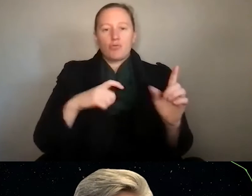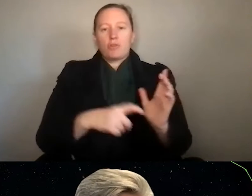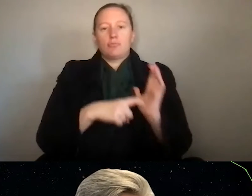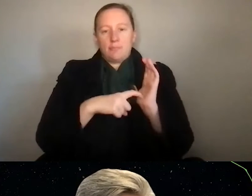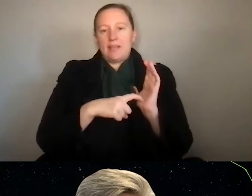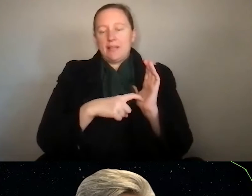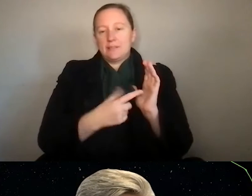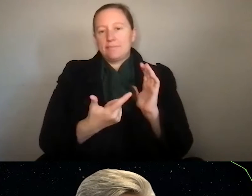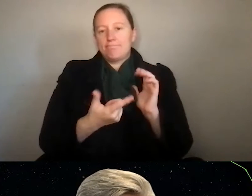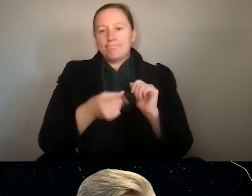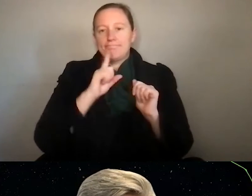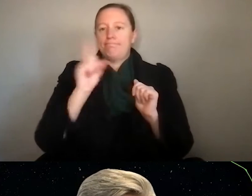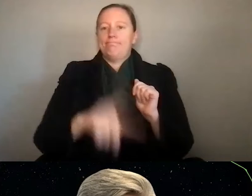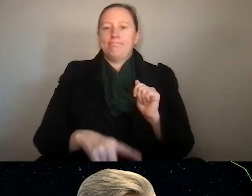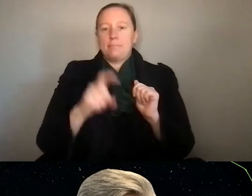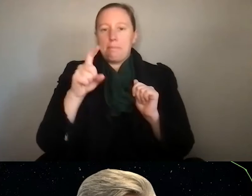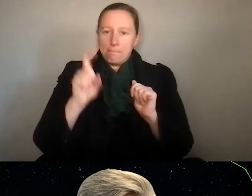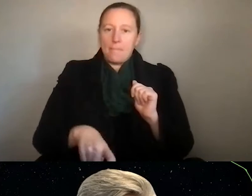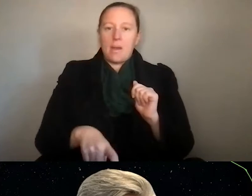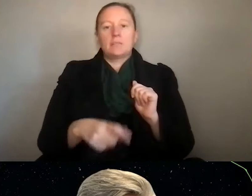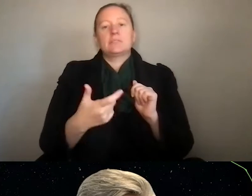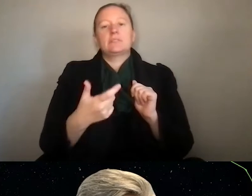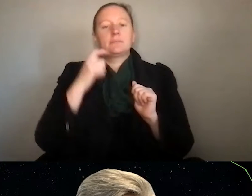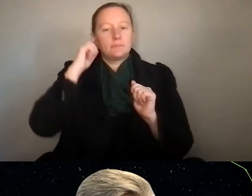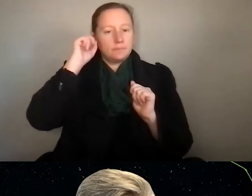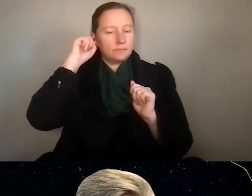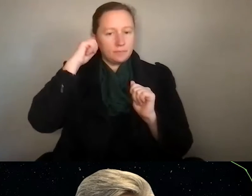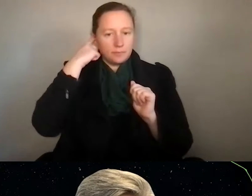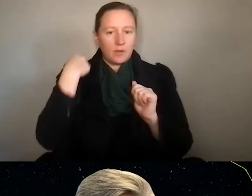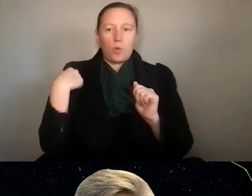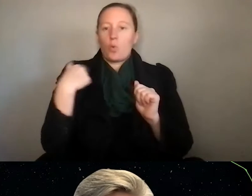In that case, we're just continuing to run